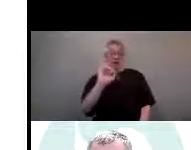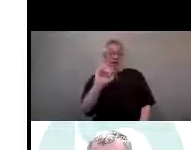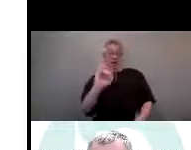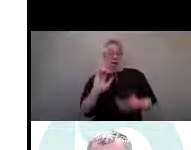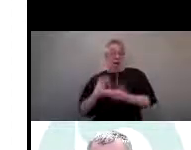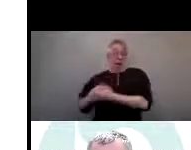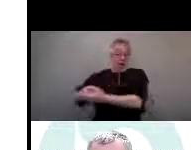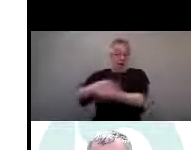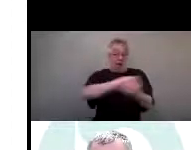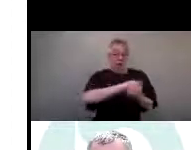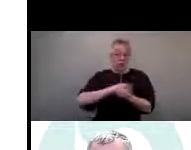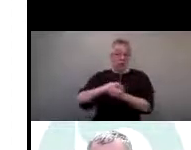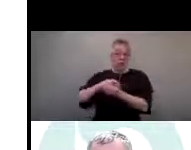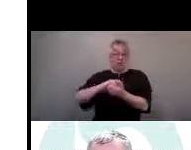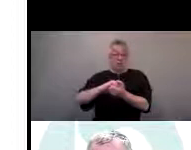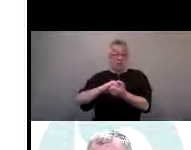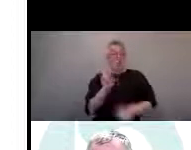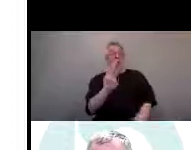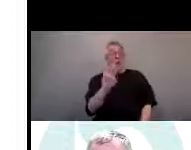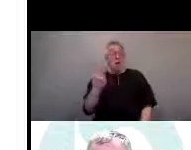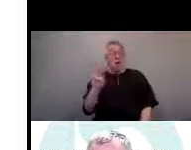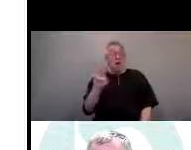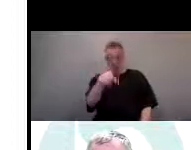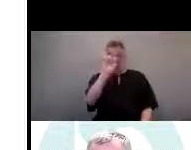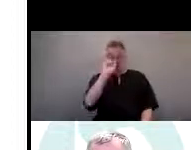as the American cochlear implant alliance website,